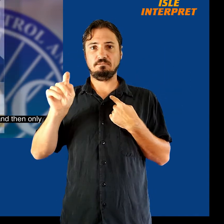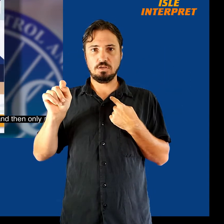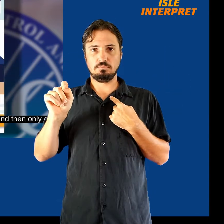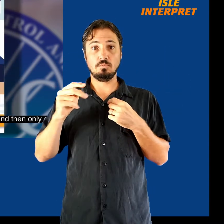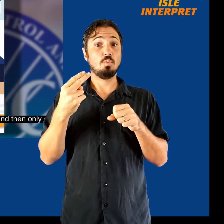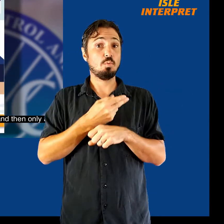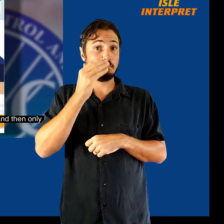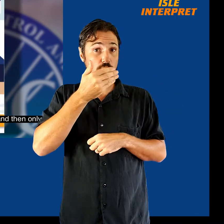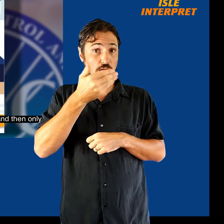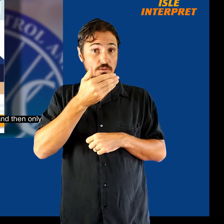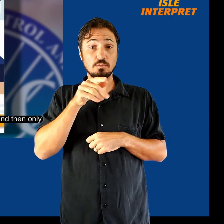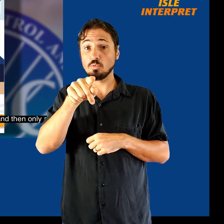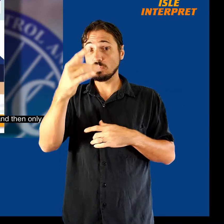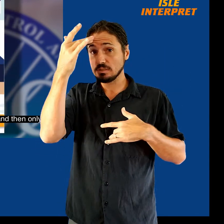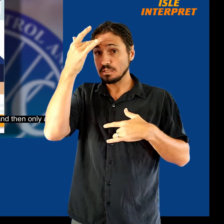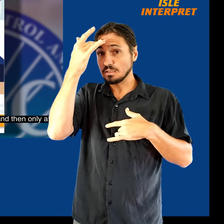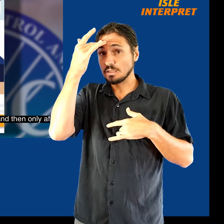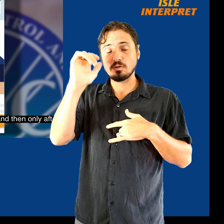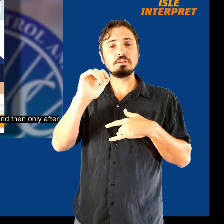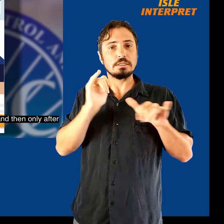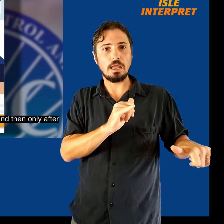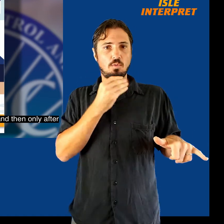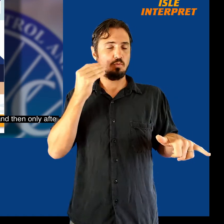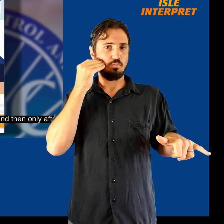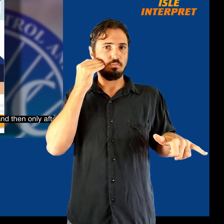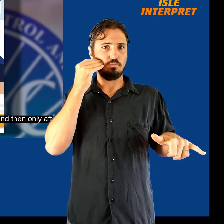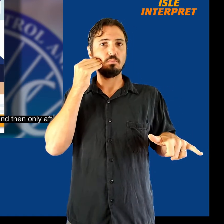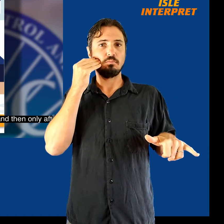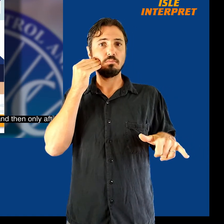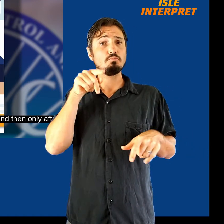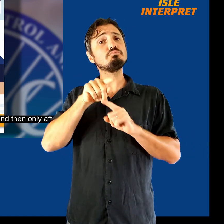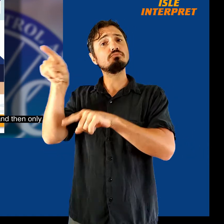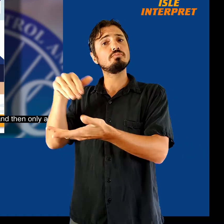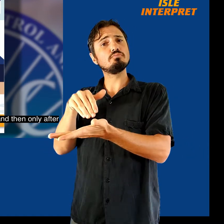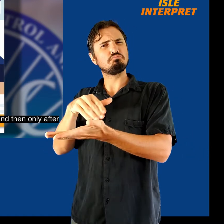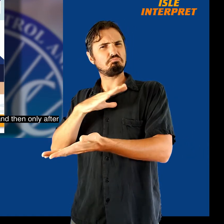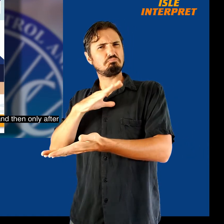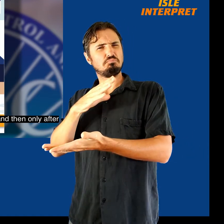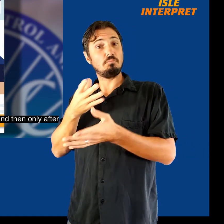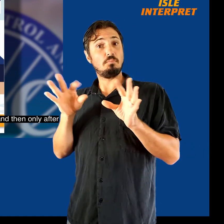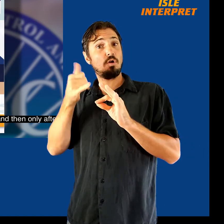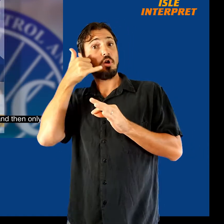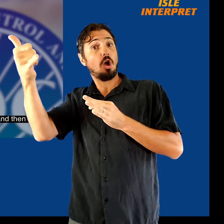Do not leave home if you are sick, unless you are seeking medical attention, and then only after calling your doctor first.